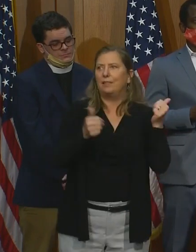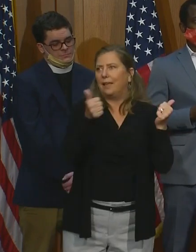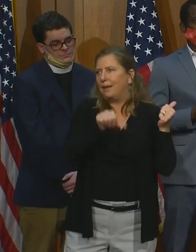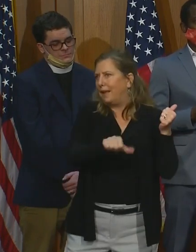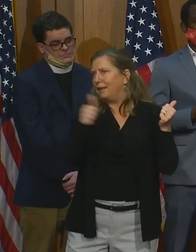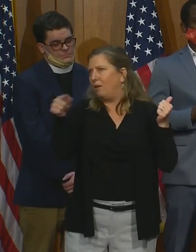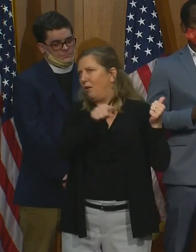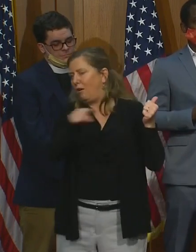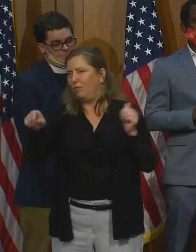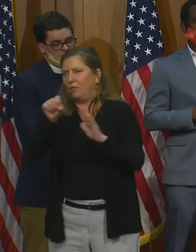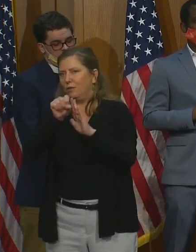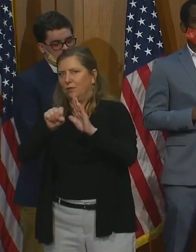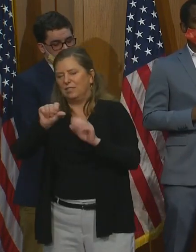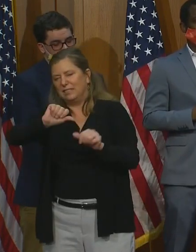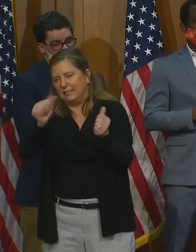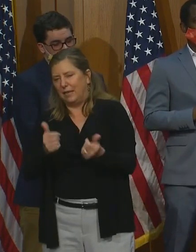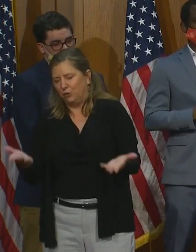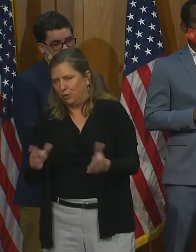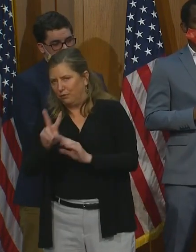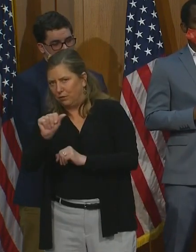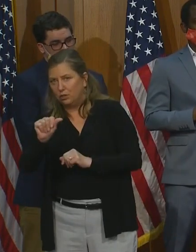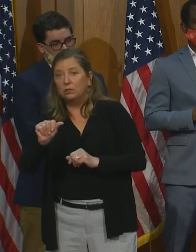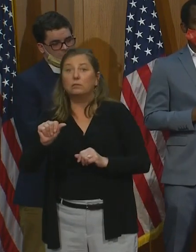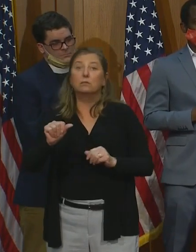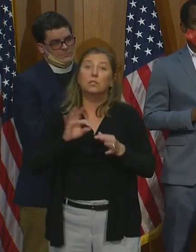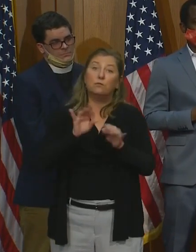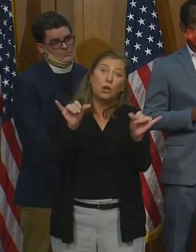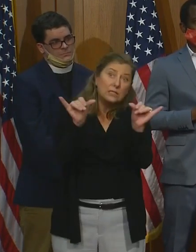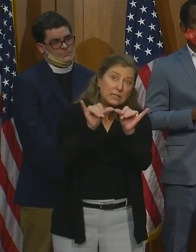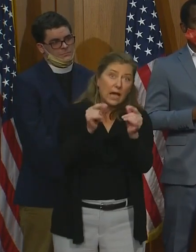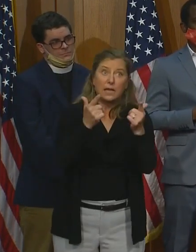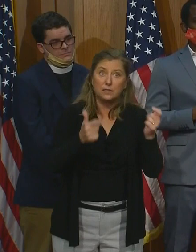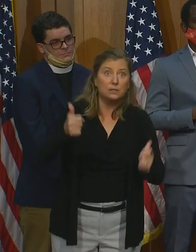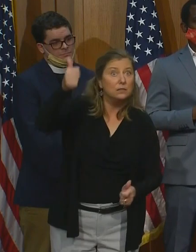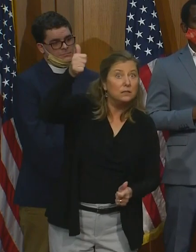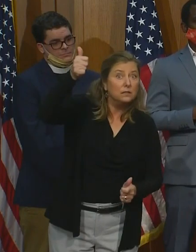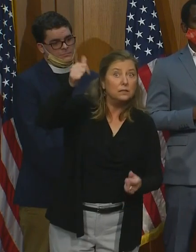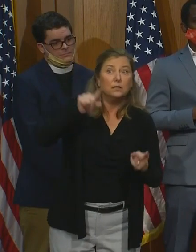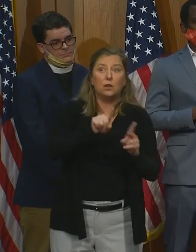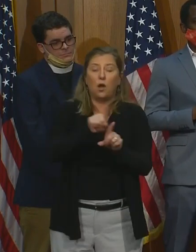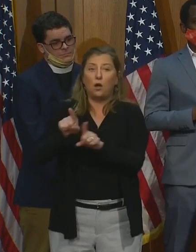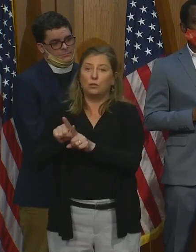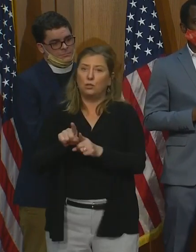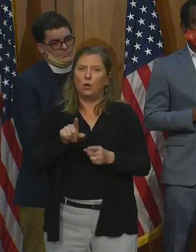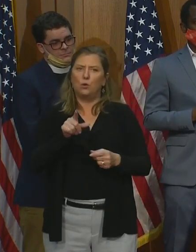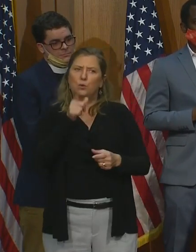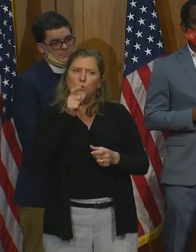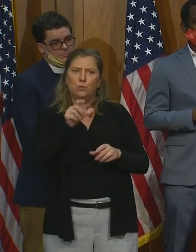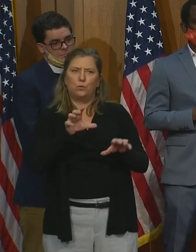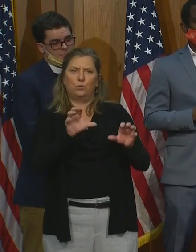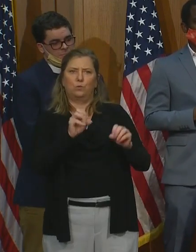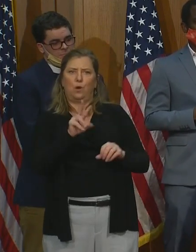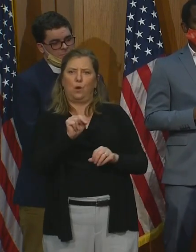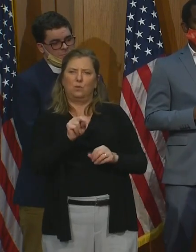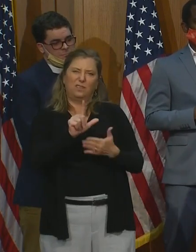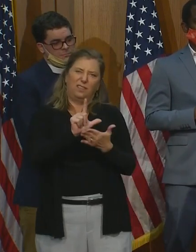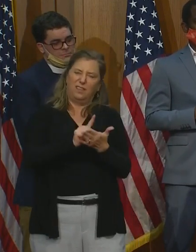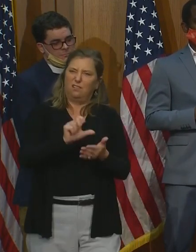UNIQUE. IT'S DIFFERENT FROM EVERY OTHER STATUE IN VIRGINIA